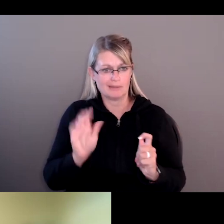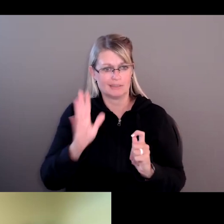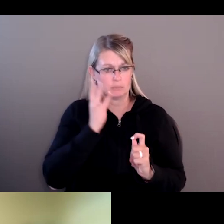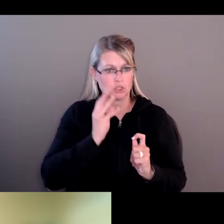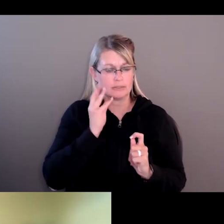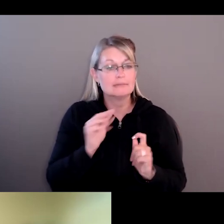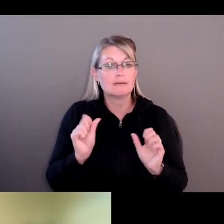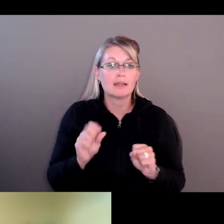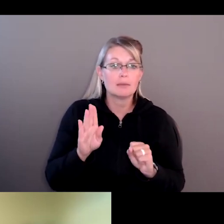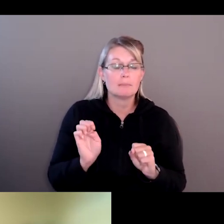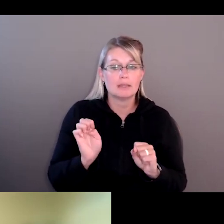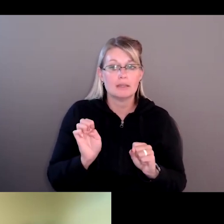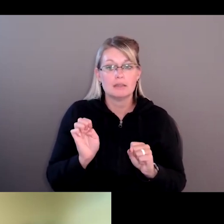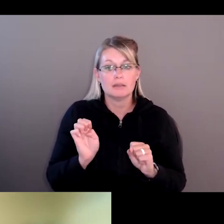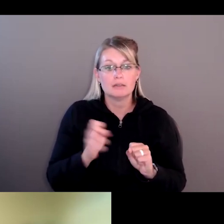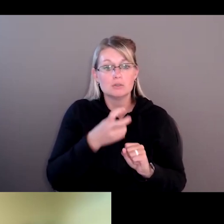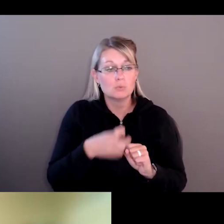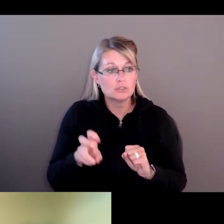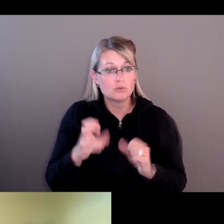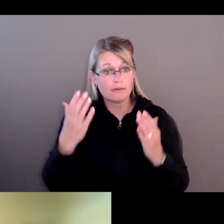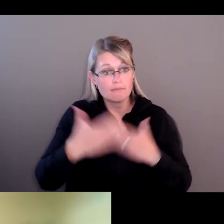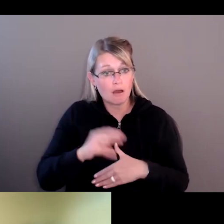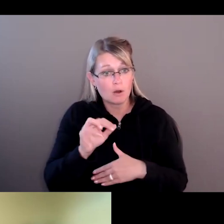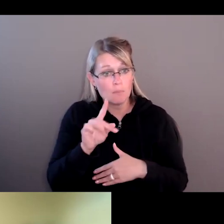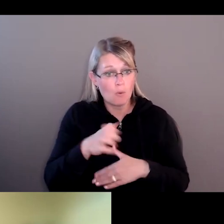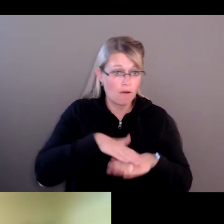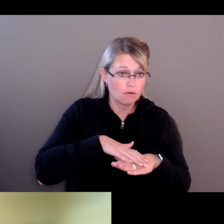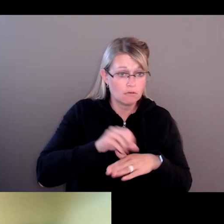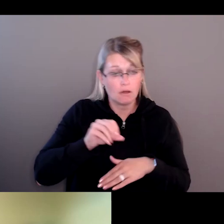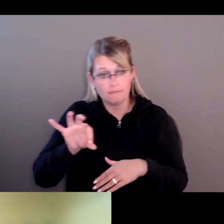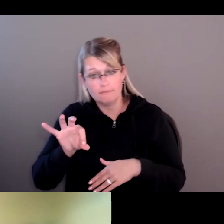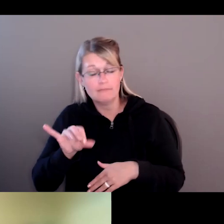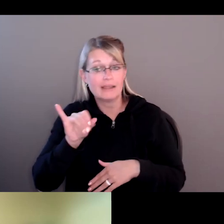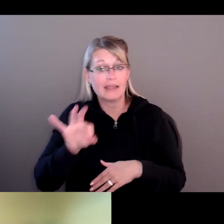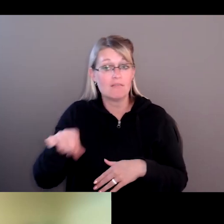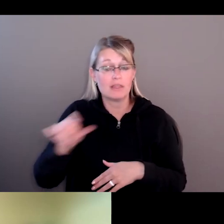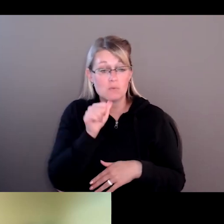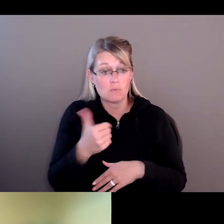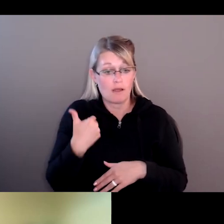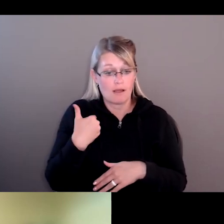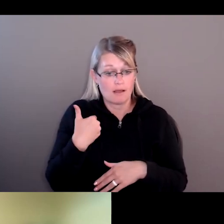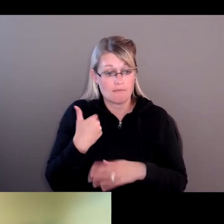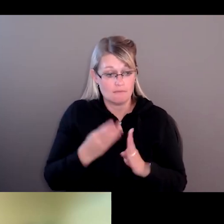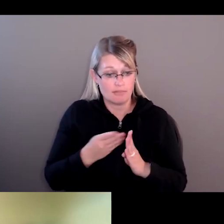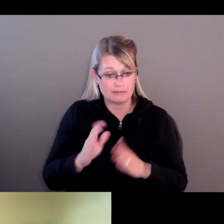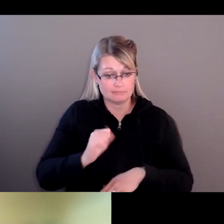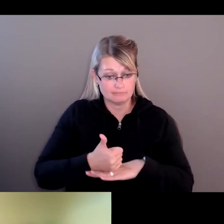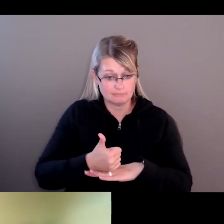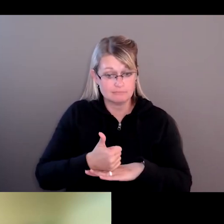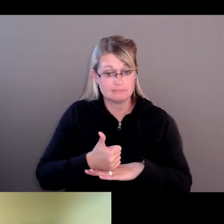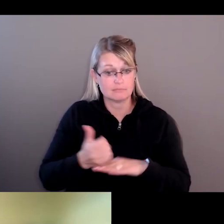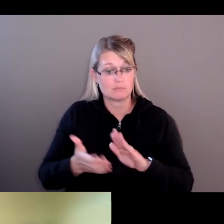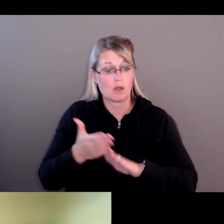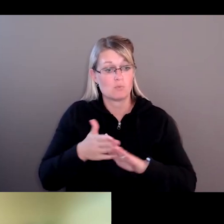can be switching dark mode on or off, if they don't have things set at operating systems,